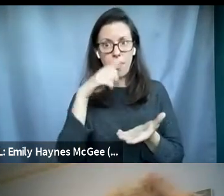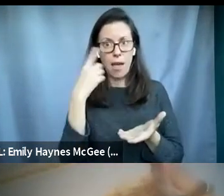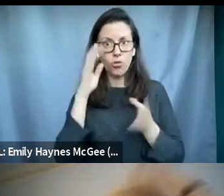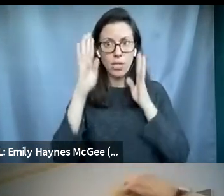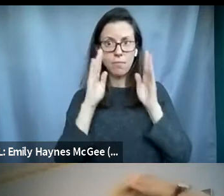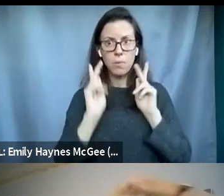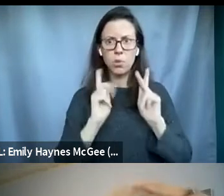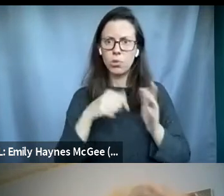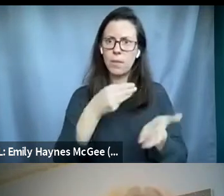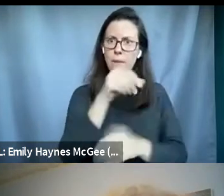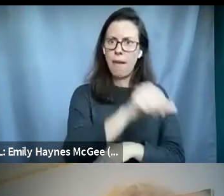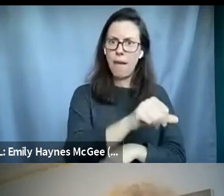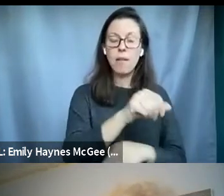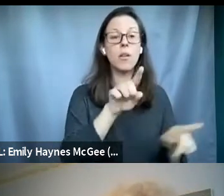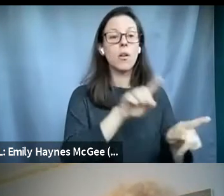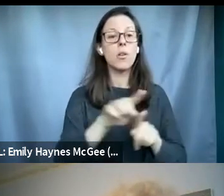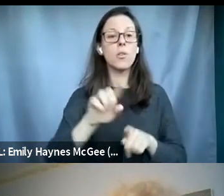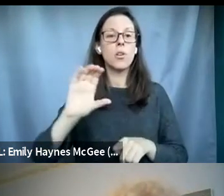A stipend to Charnell for facilitating.